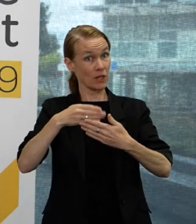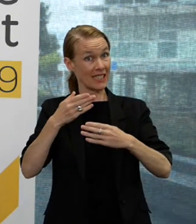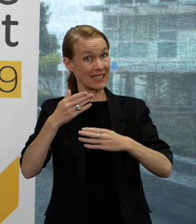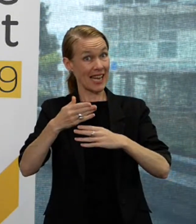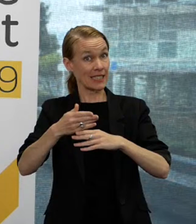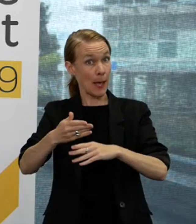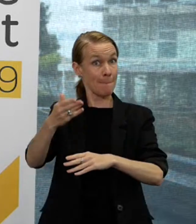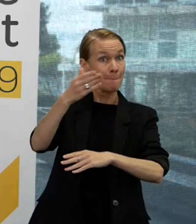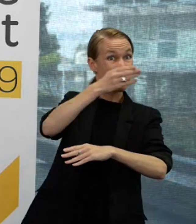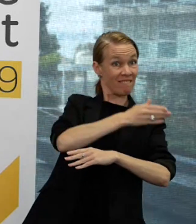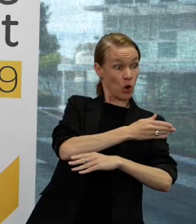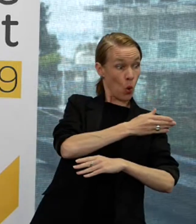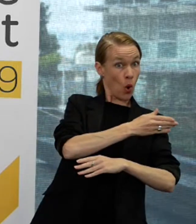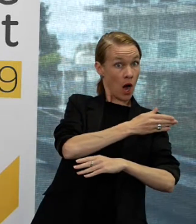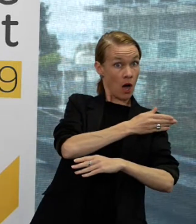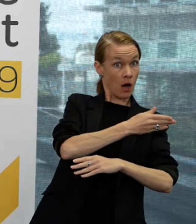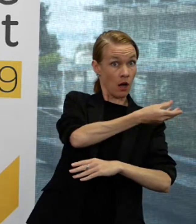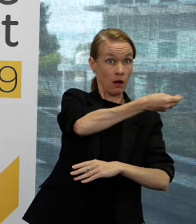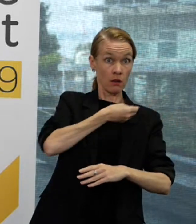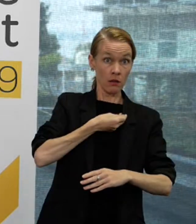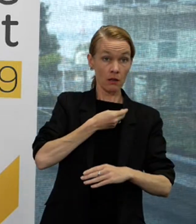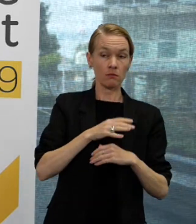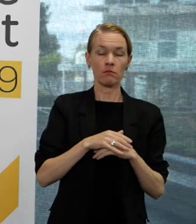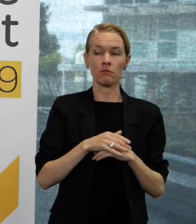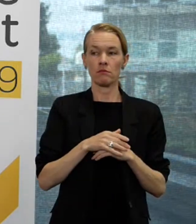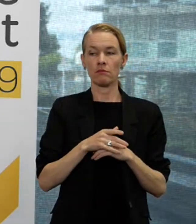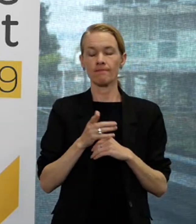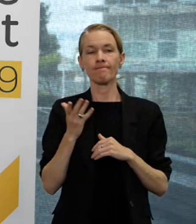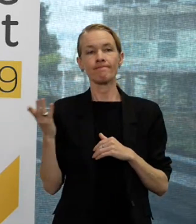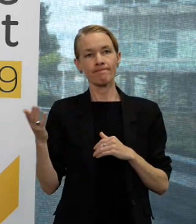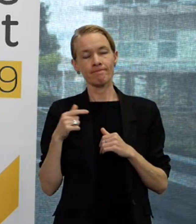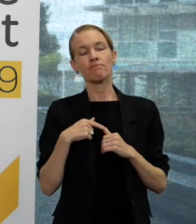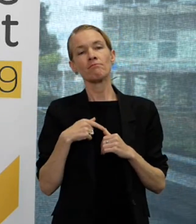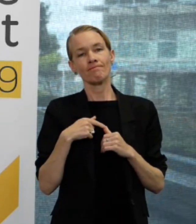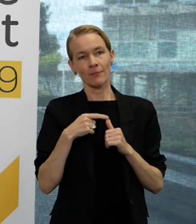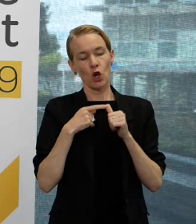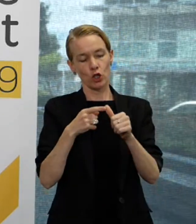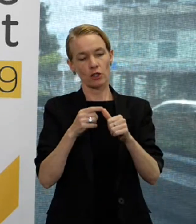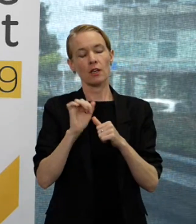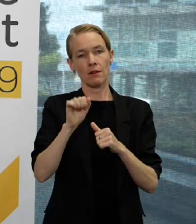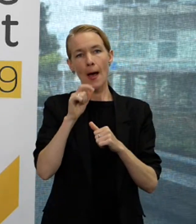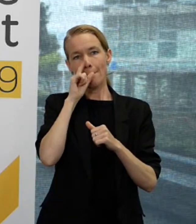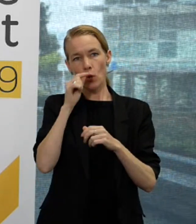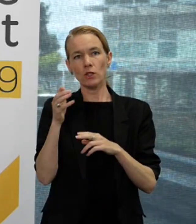we also have is the fact he was tested on the 2nd of October as part of the routine testing, and returned a negative test.